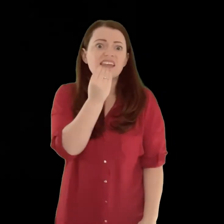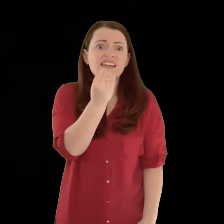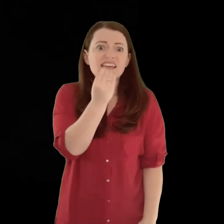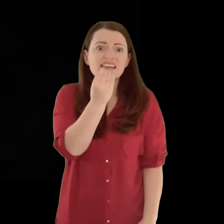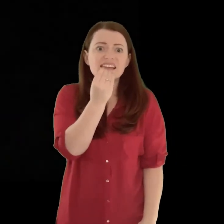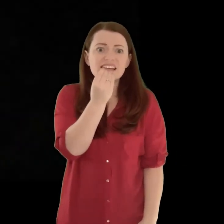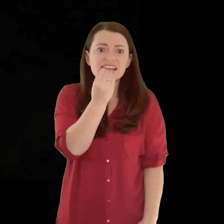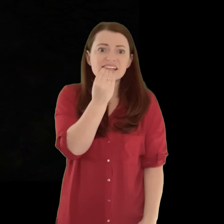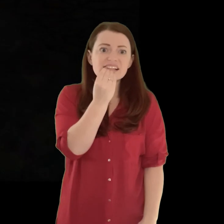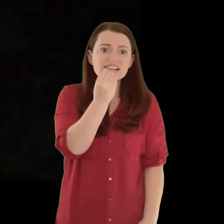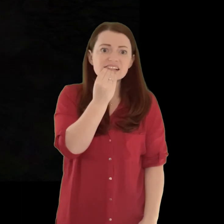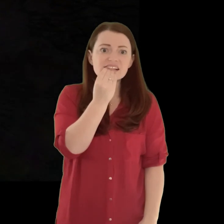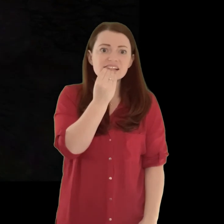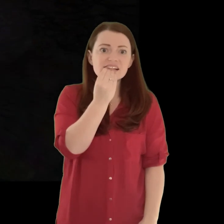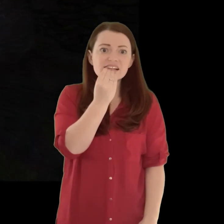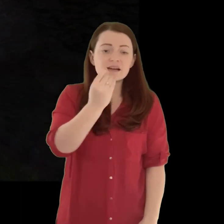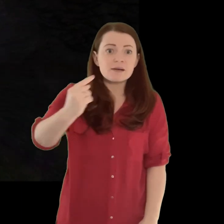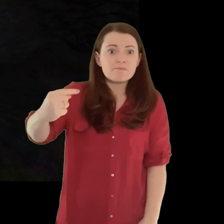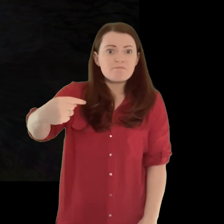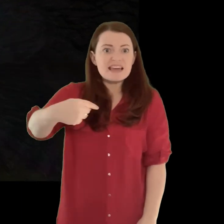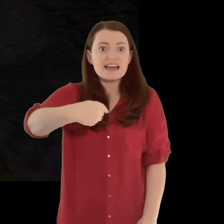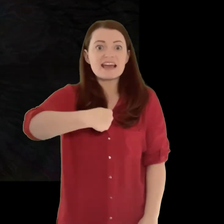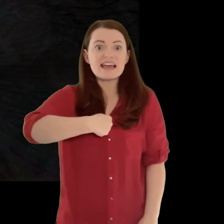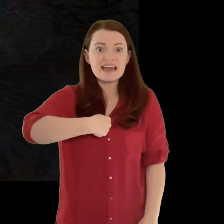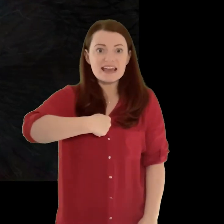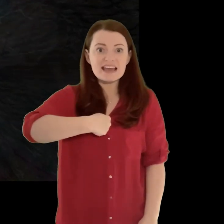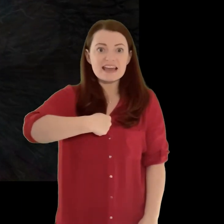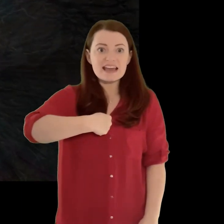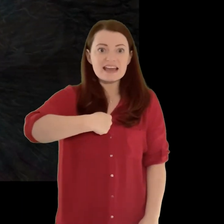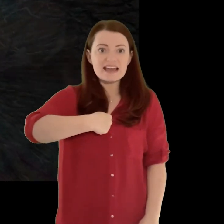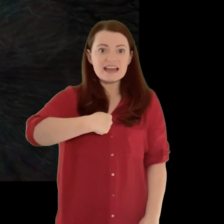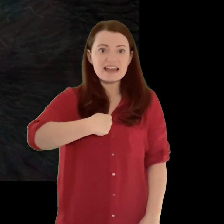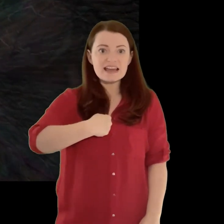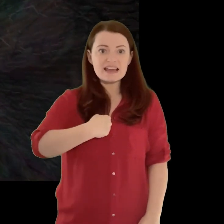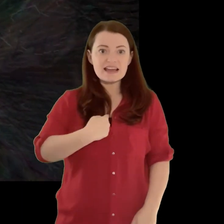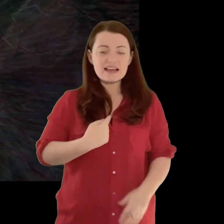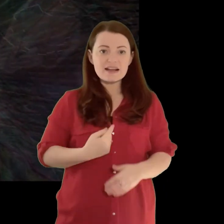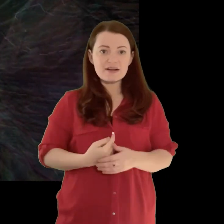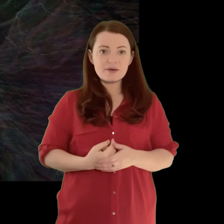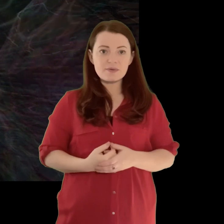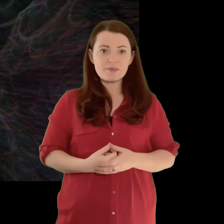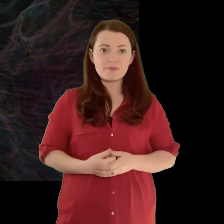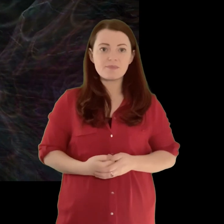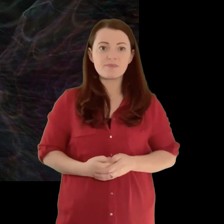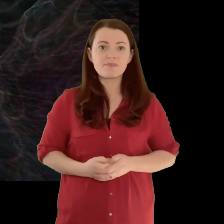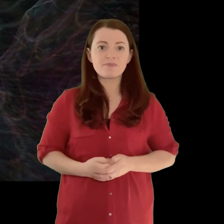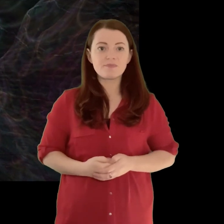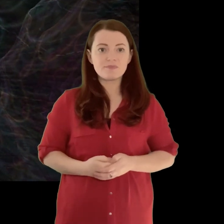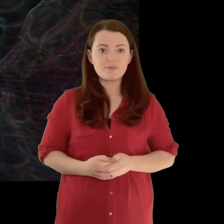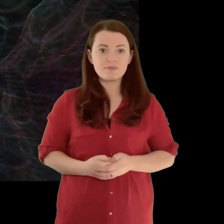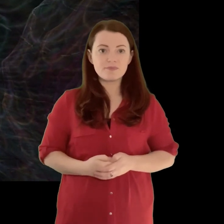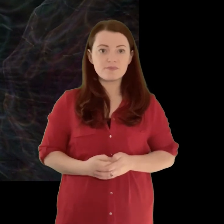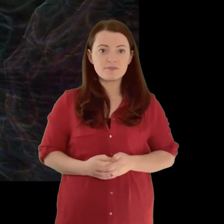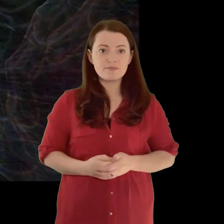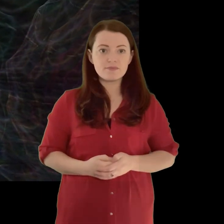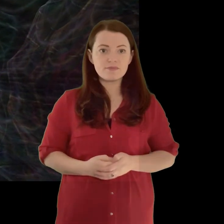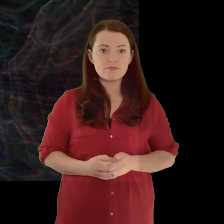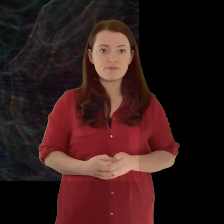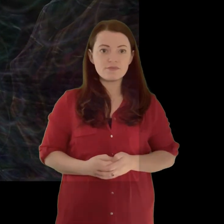“Feed me”